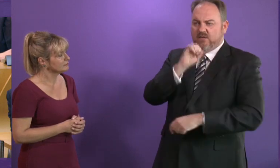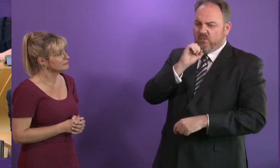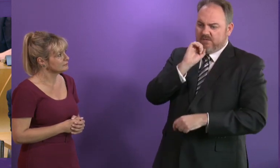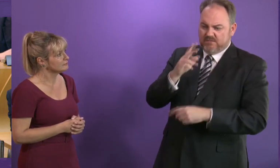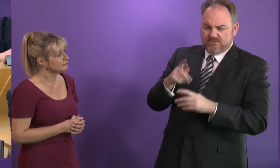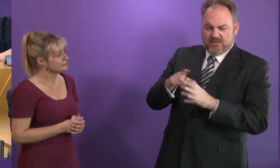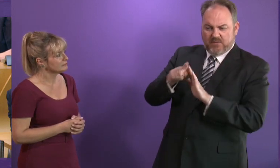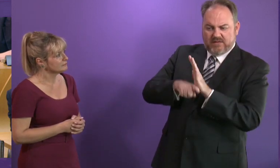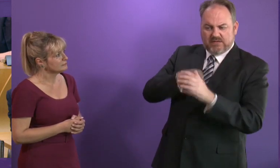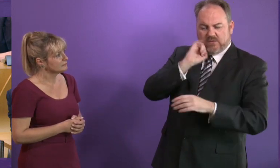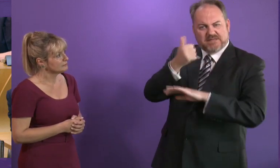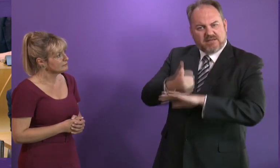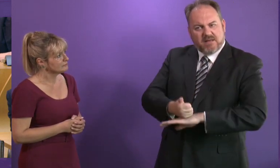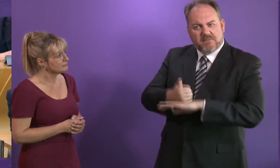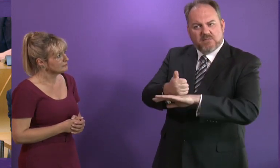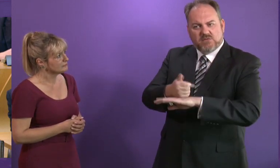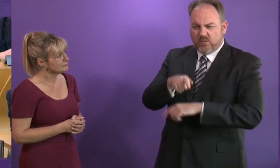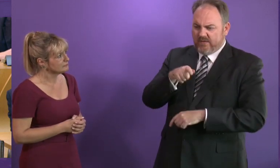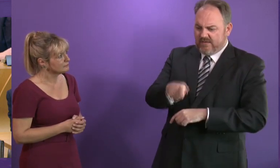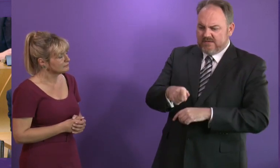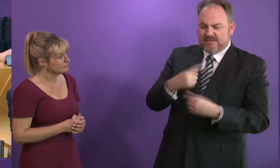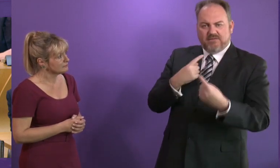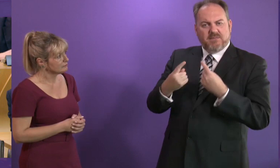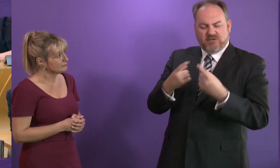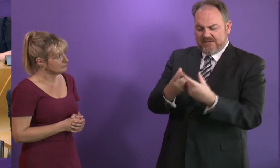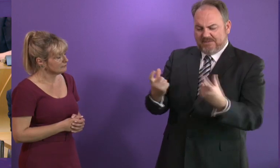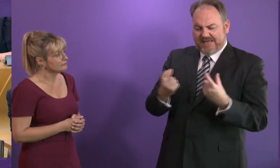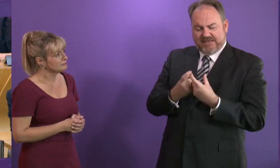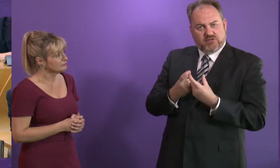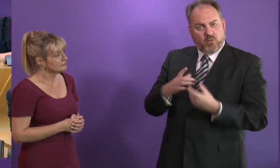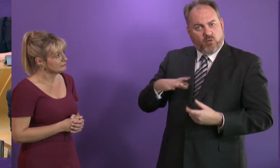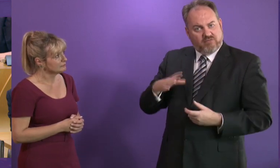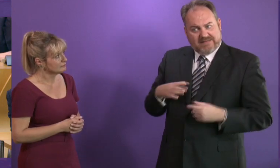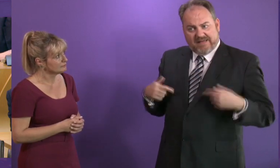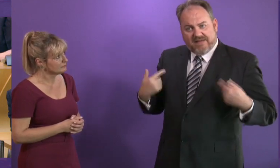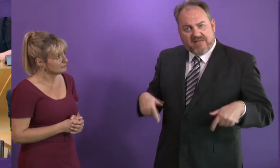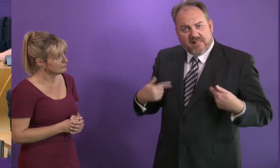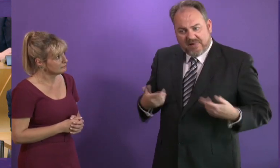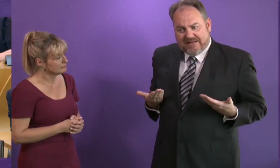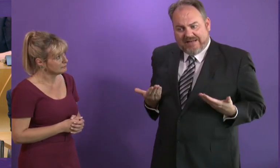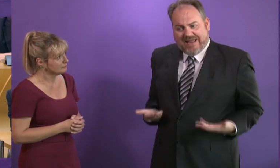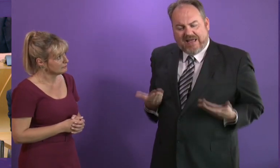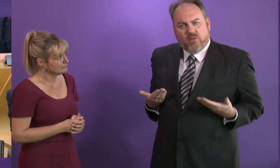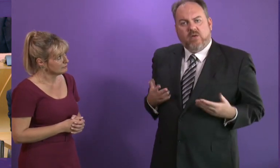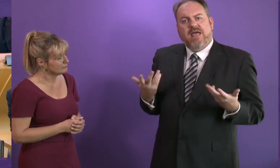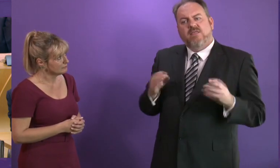Is that online learning package now available, and will all officers have completed it by 21 October? The First Minister: